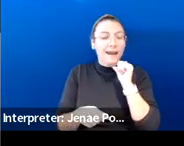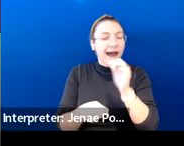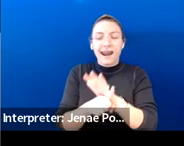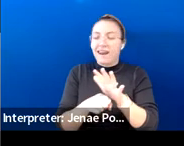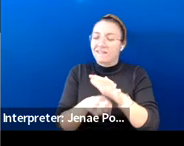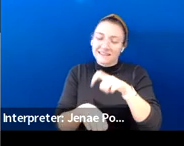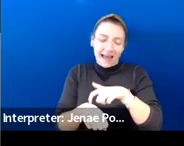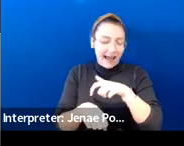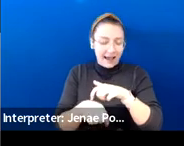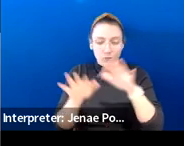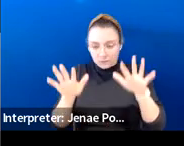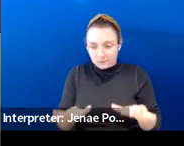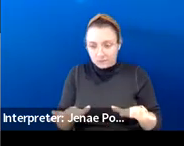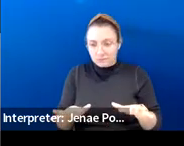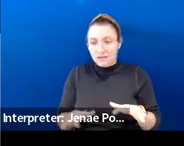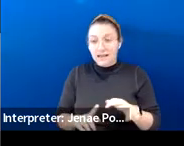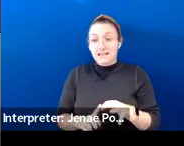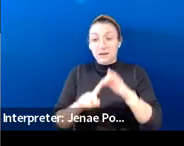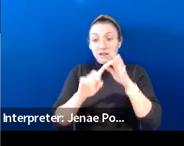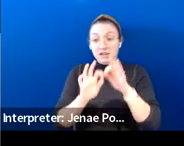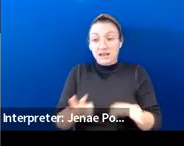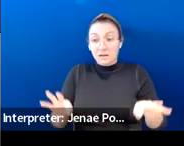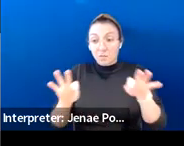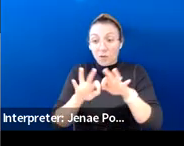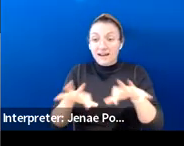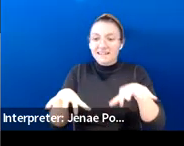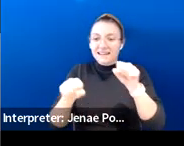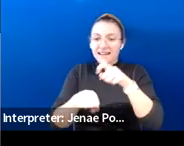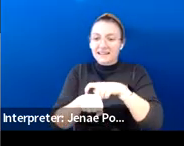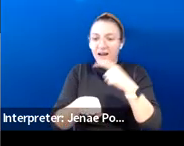And it's crucially important for us to take time for ourselves. You're a human being.